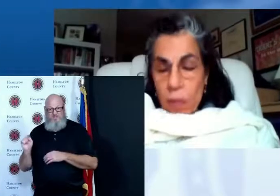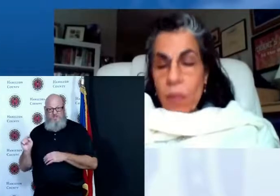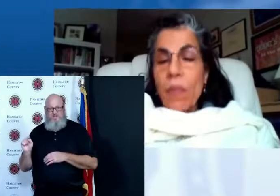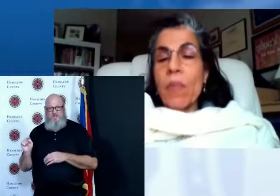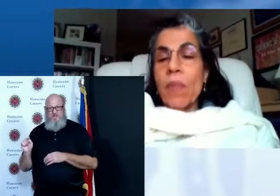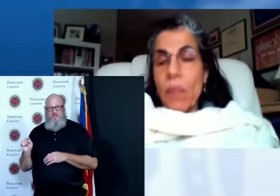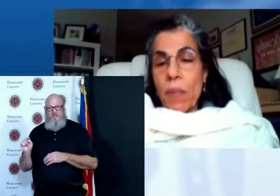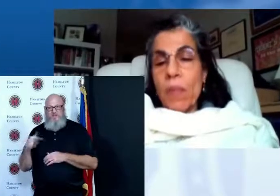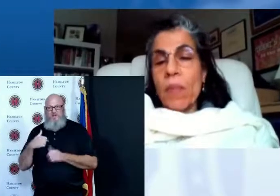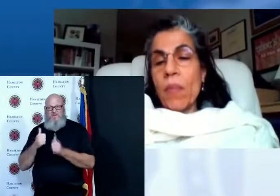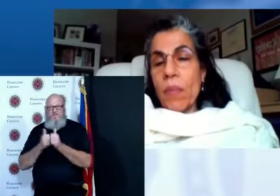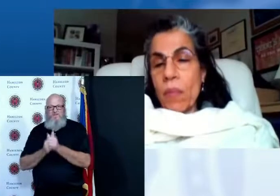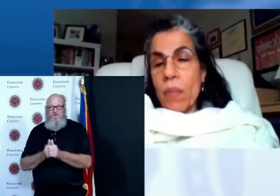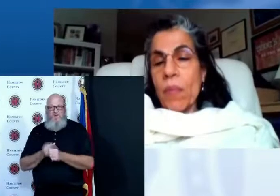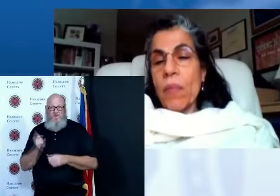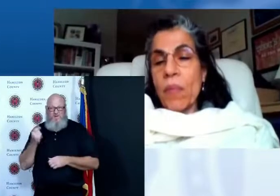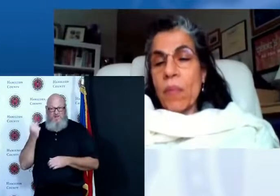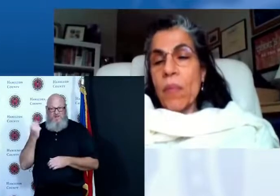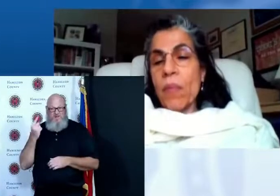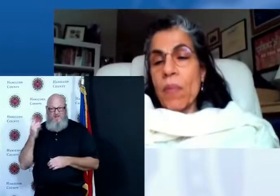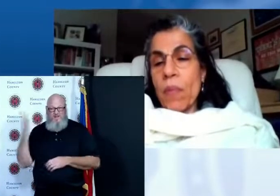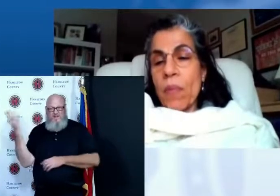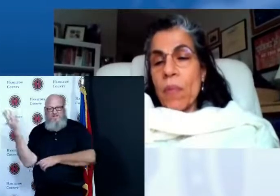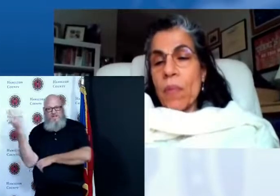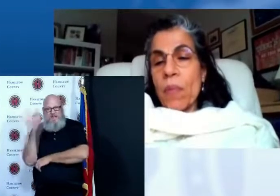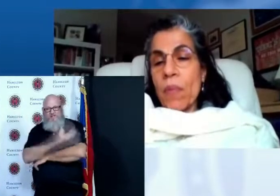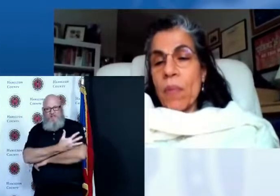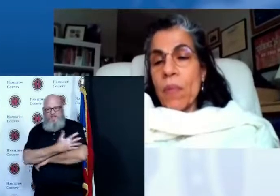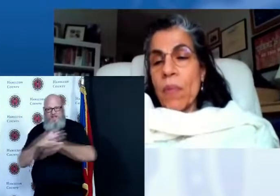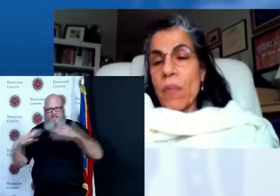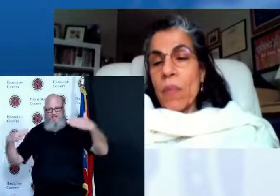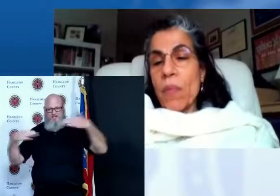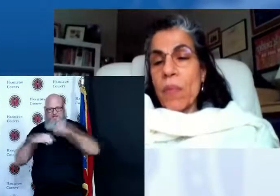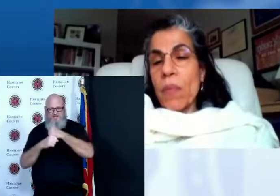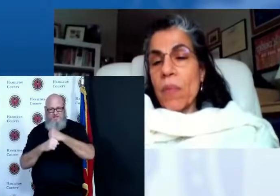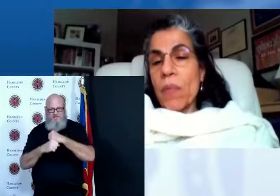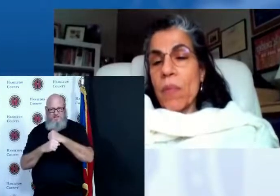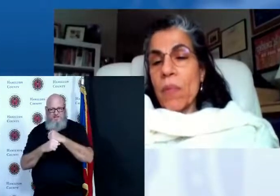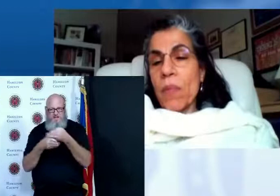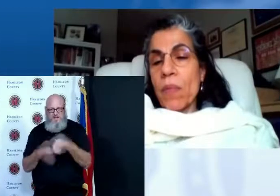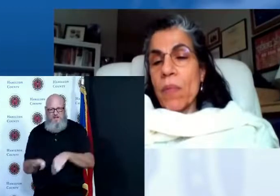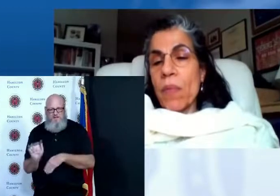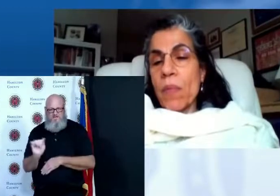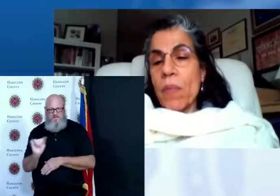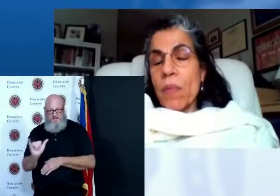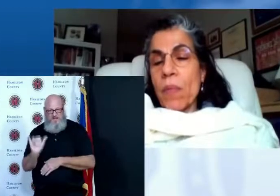but that I cautiously say that as there is still significant Covid-19 within our community